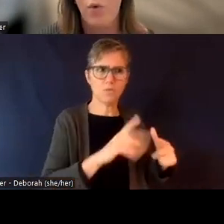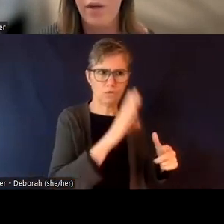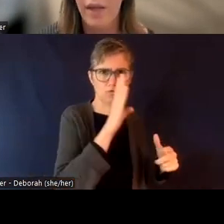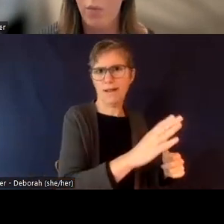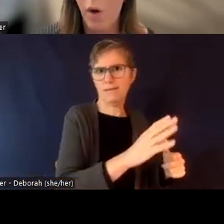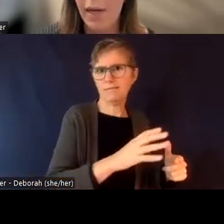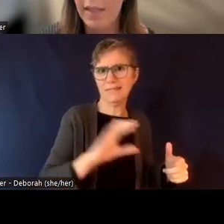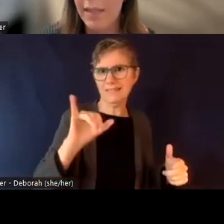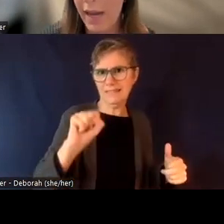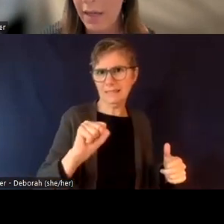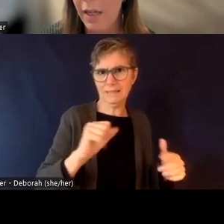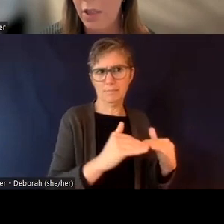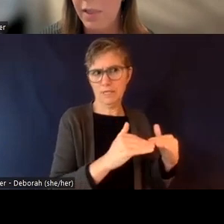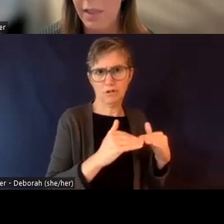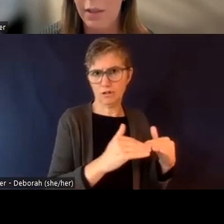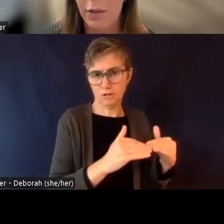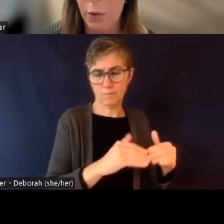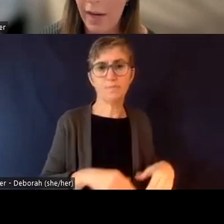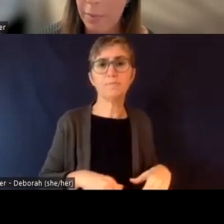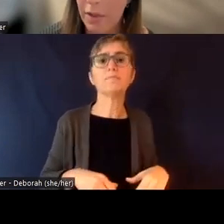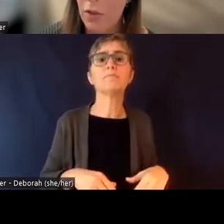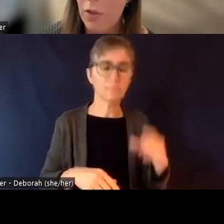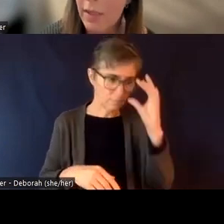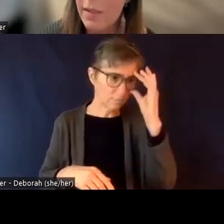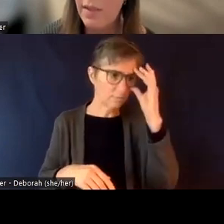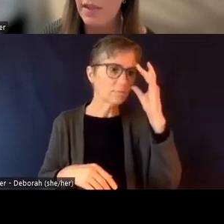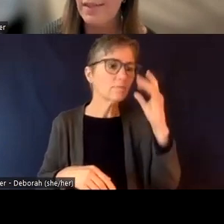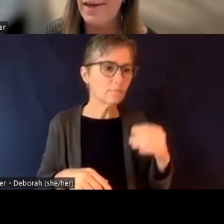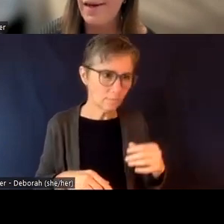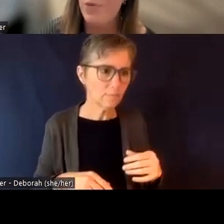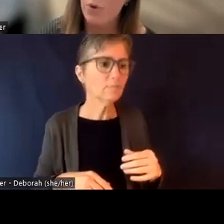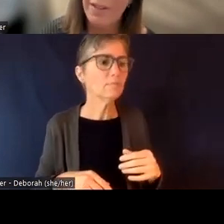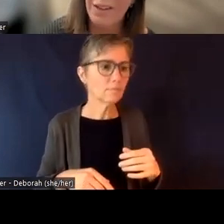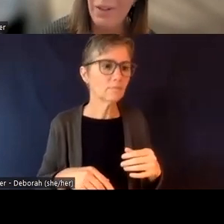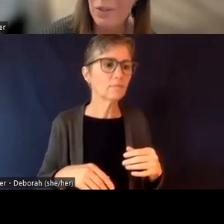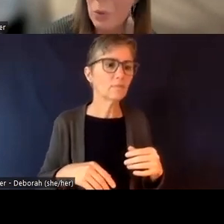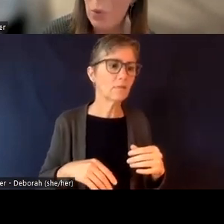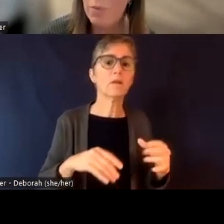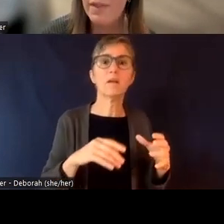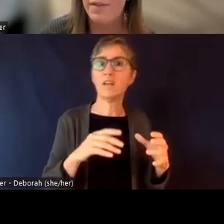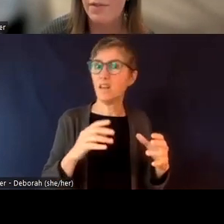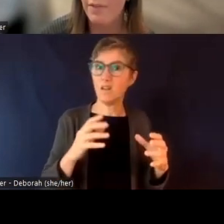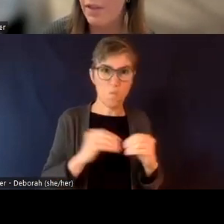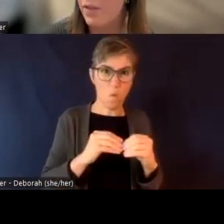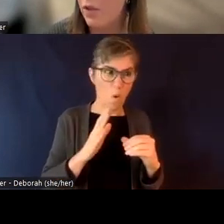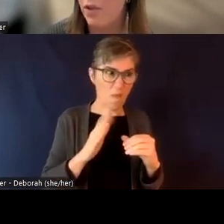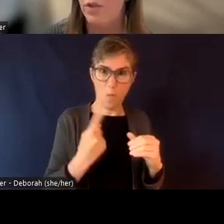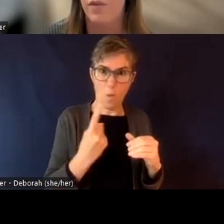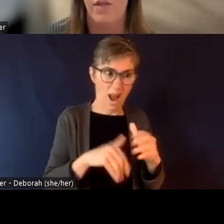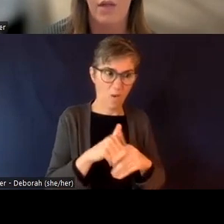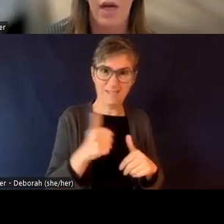more than one in ten LGBTQIA+ students reported not going to school because of safety concerns.